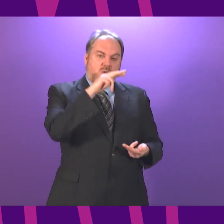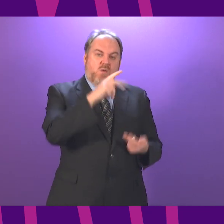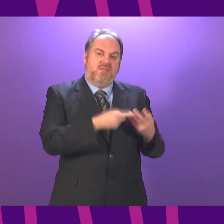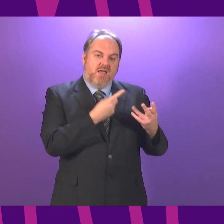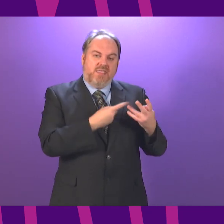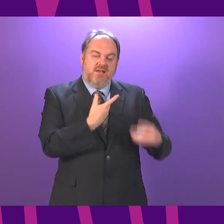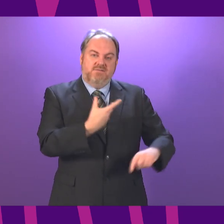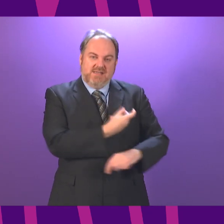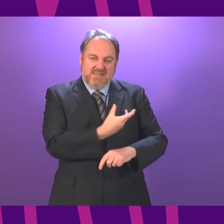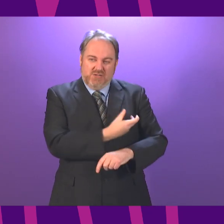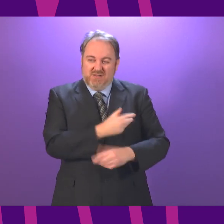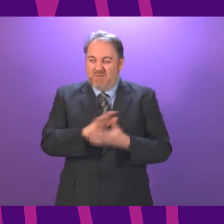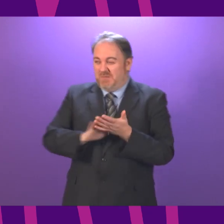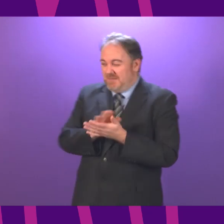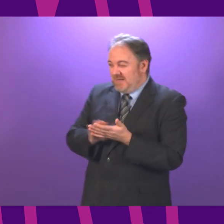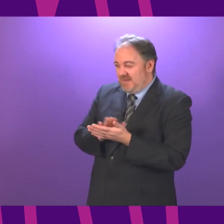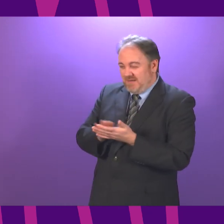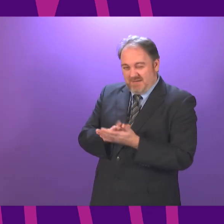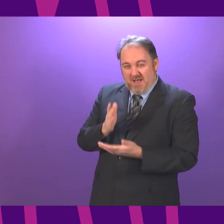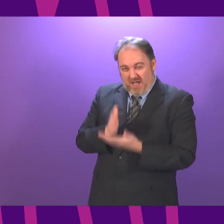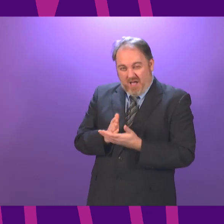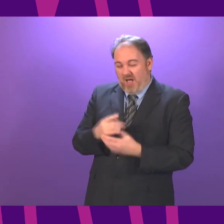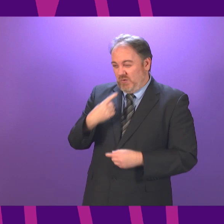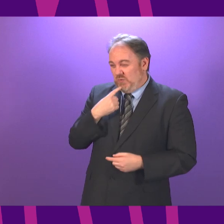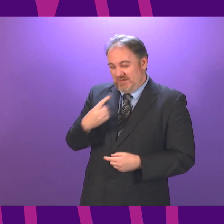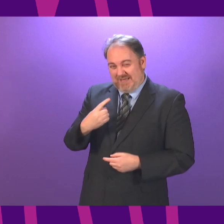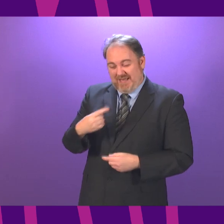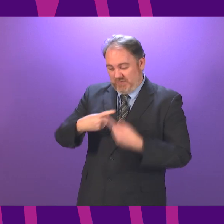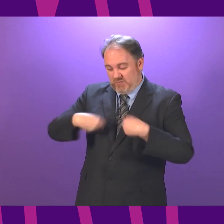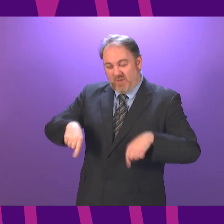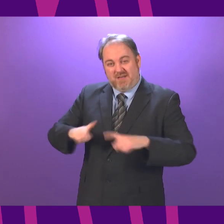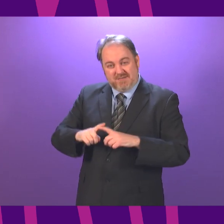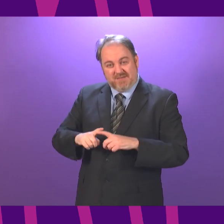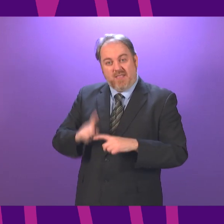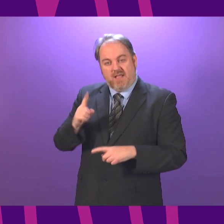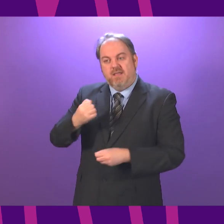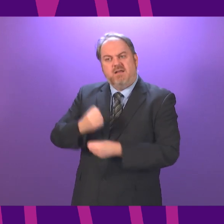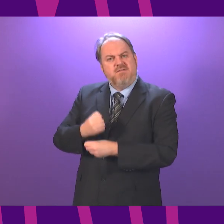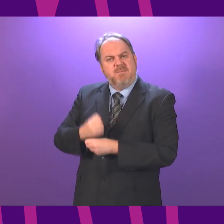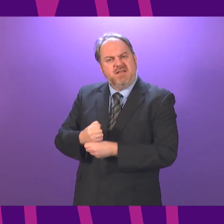seriously suggesting that in the face of a change such as that, a Government should not refine